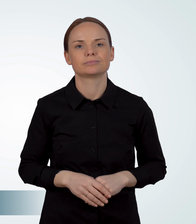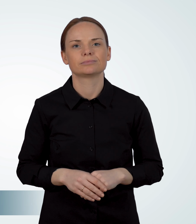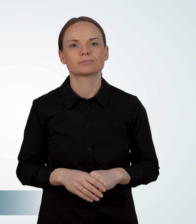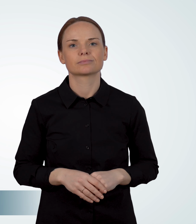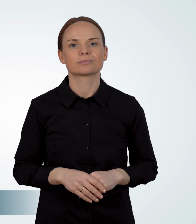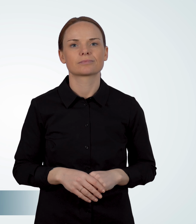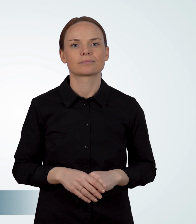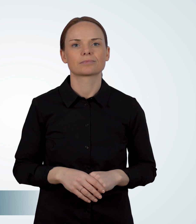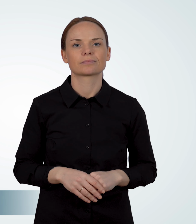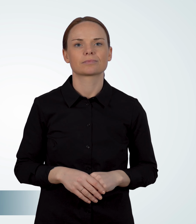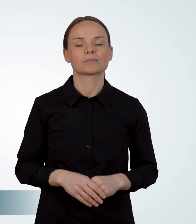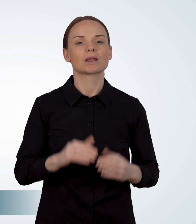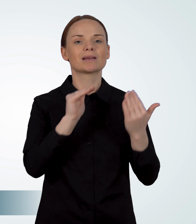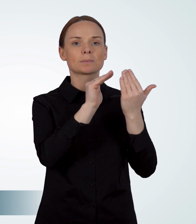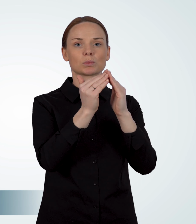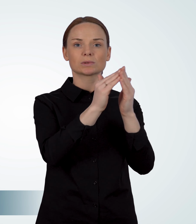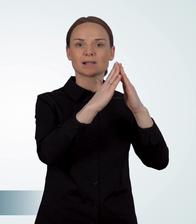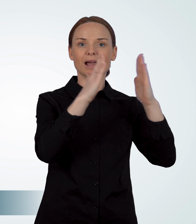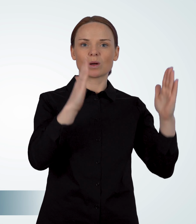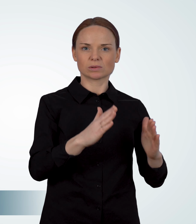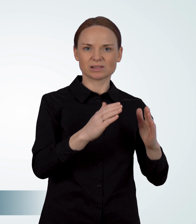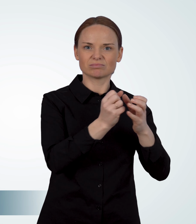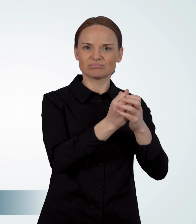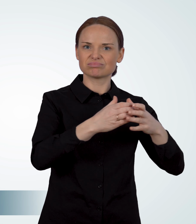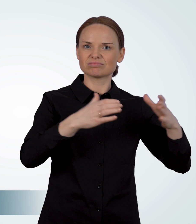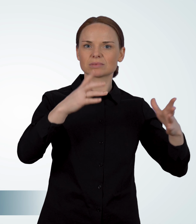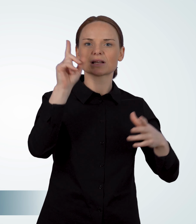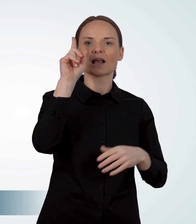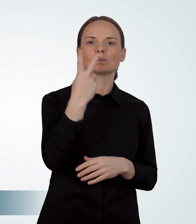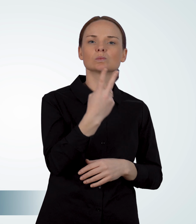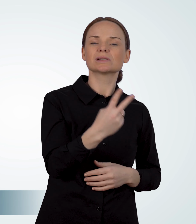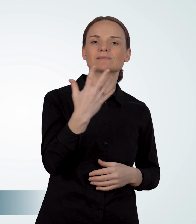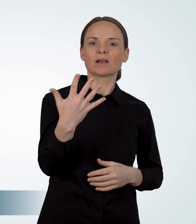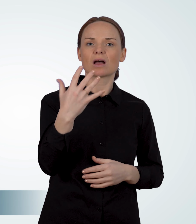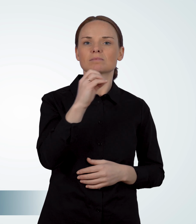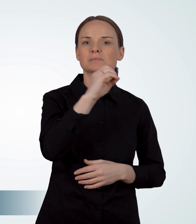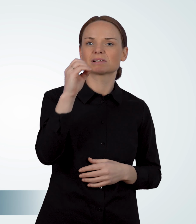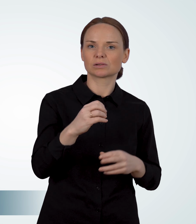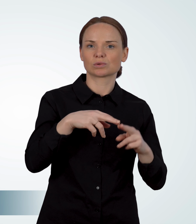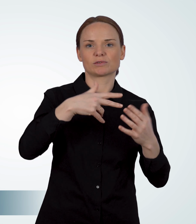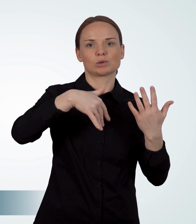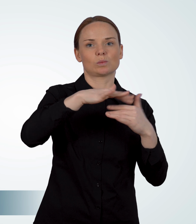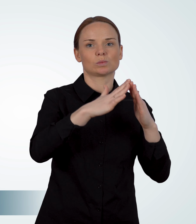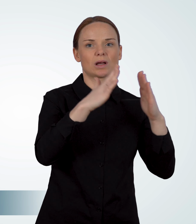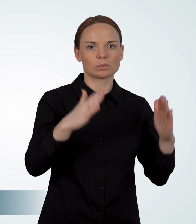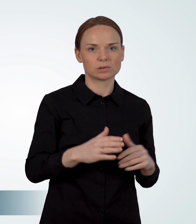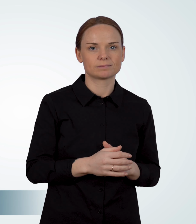Community housing has grown and is now 25% of all social housing.